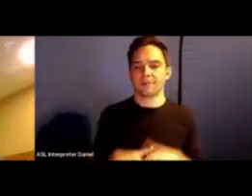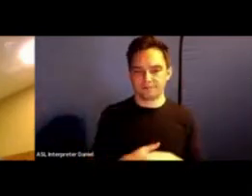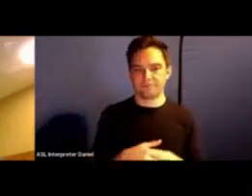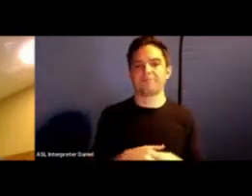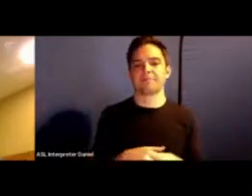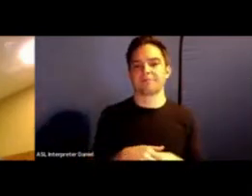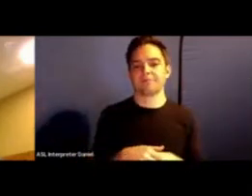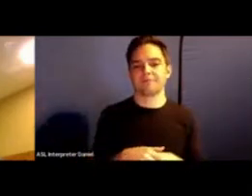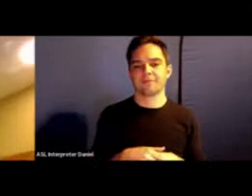Okay, next slide.